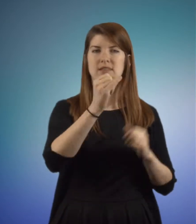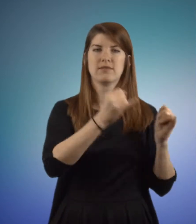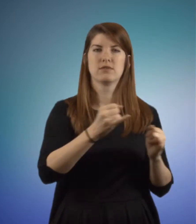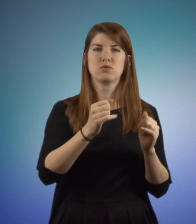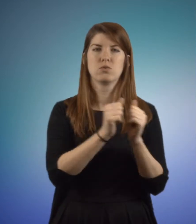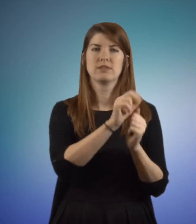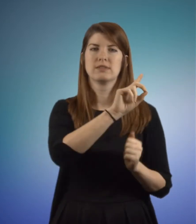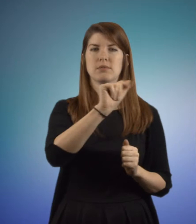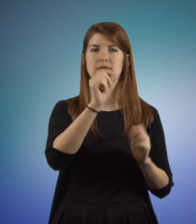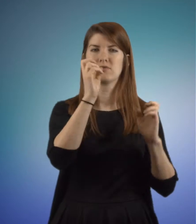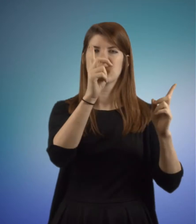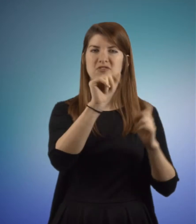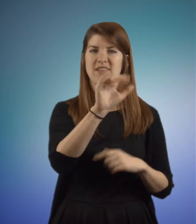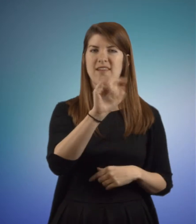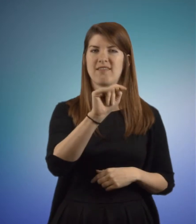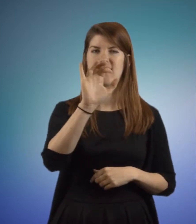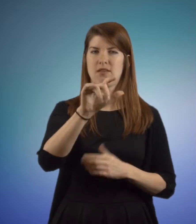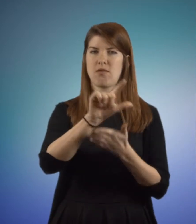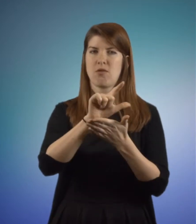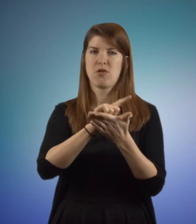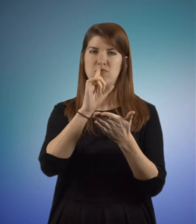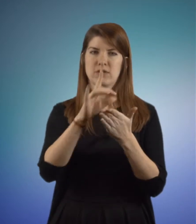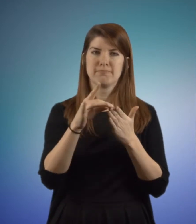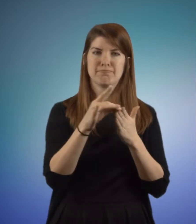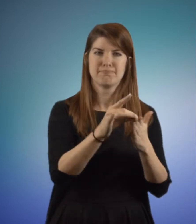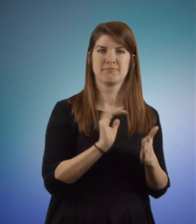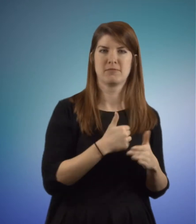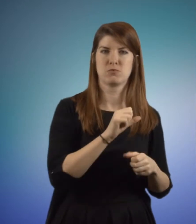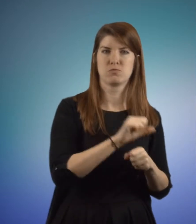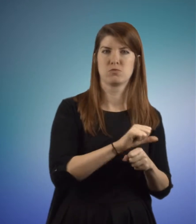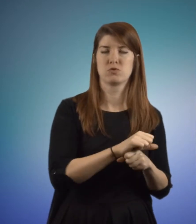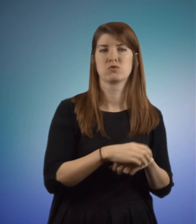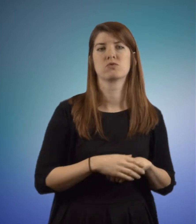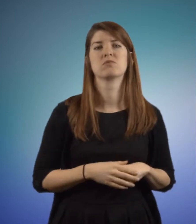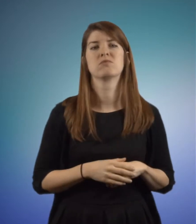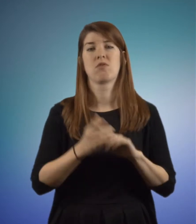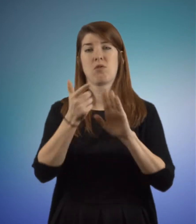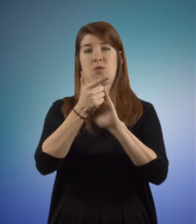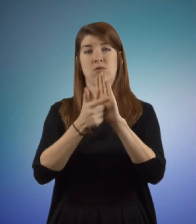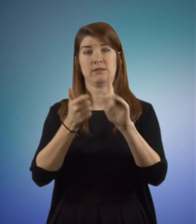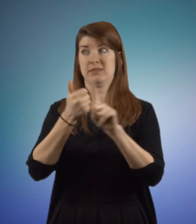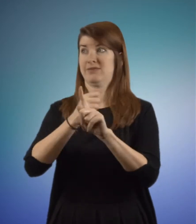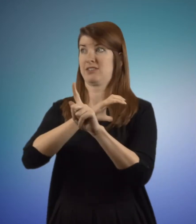The law that guides the work that we do. Laws are passed by Congress.